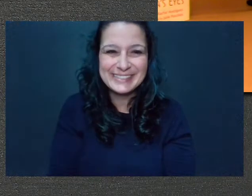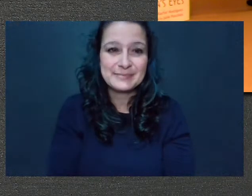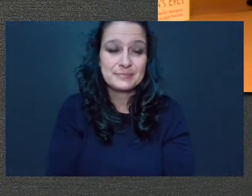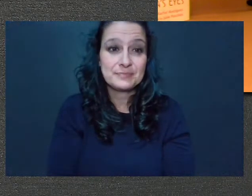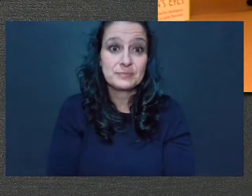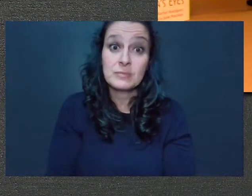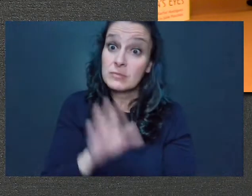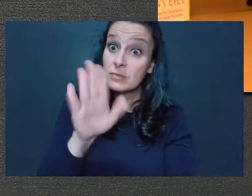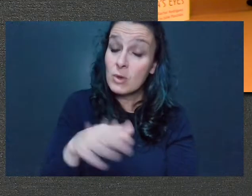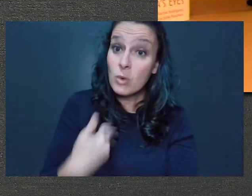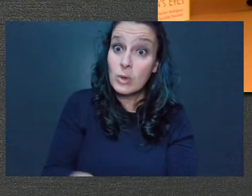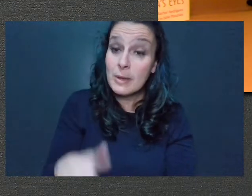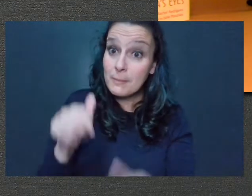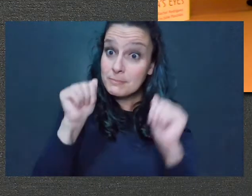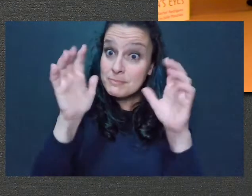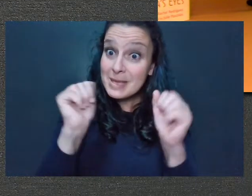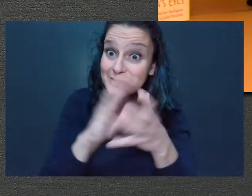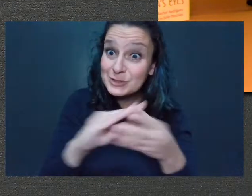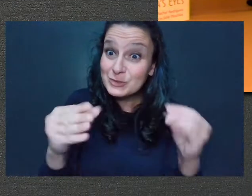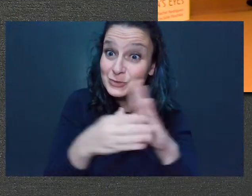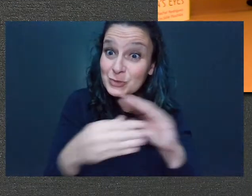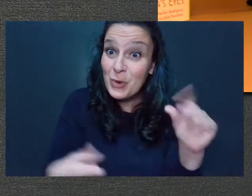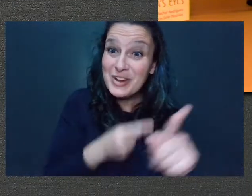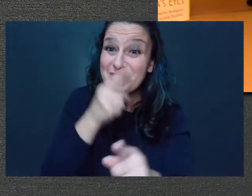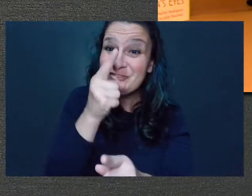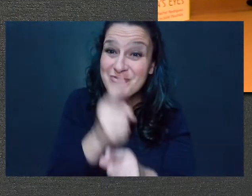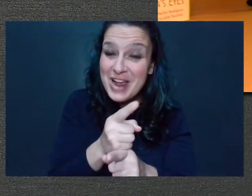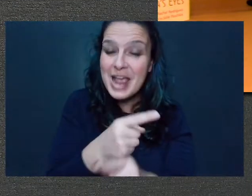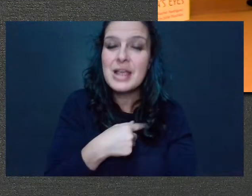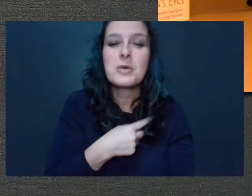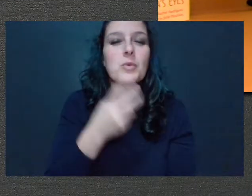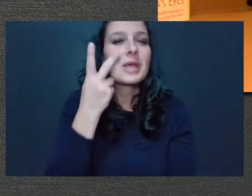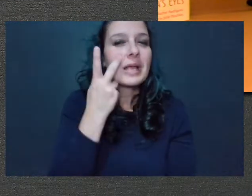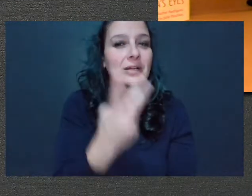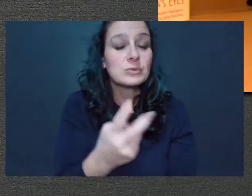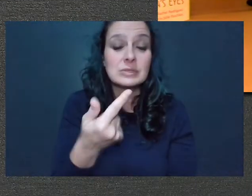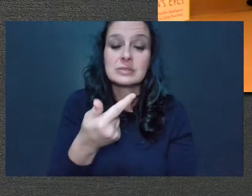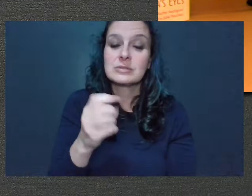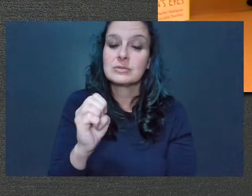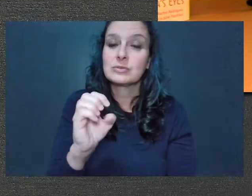Boys and girls, wasn't that a wonderful story? We got to see Georgia O'Keeffe,